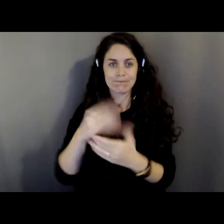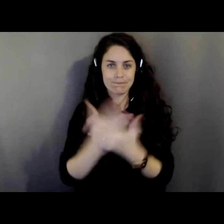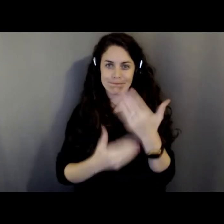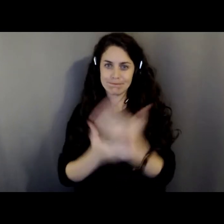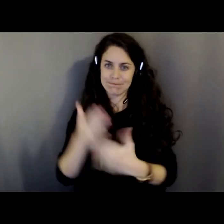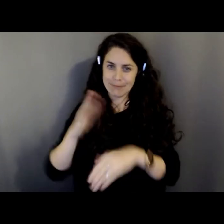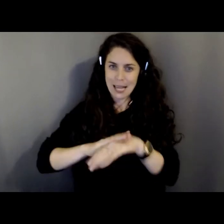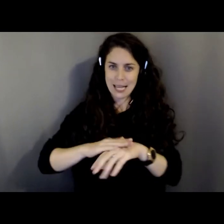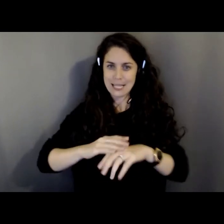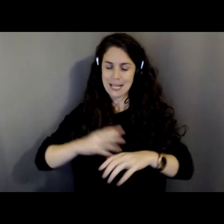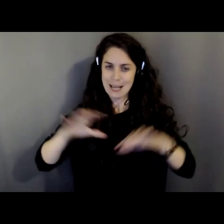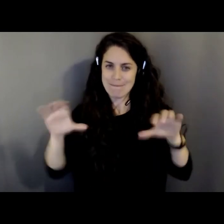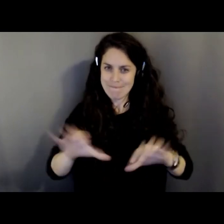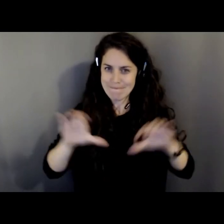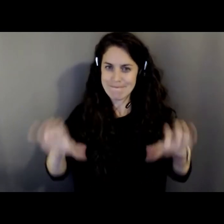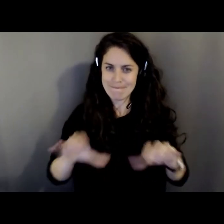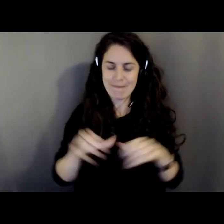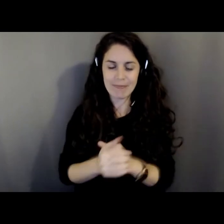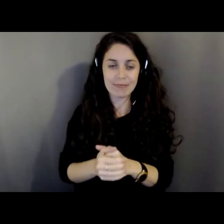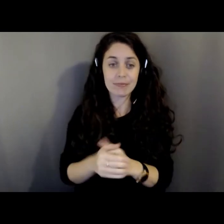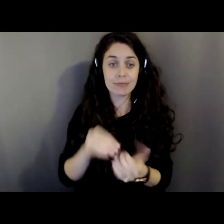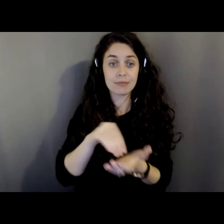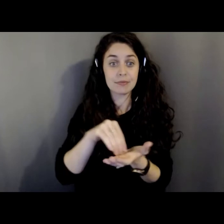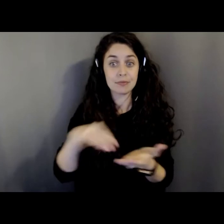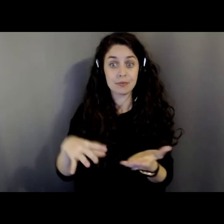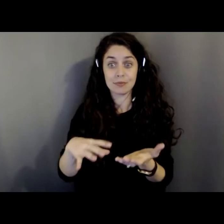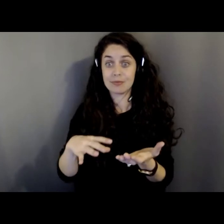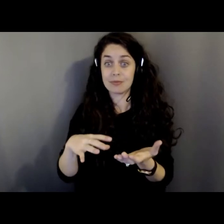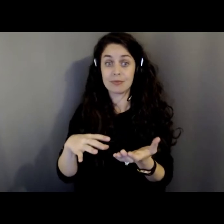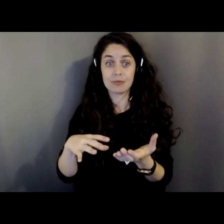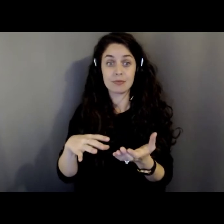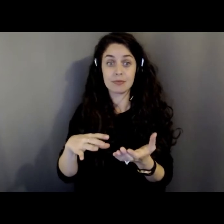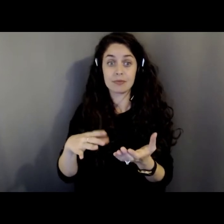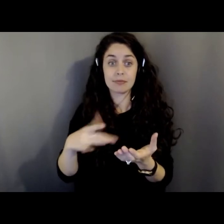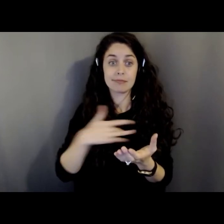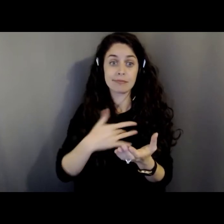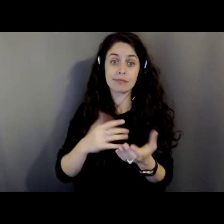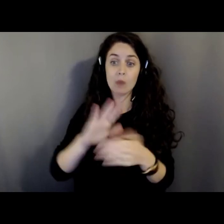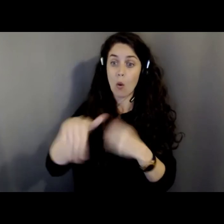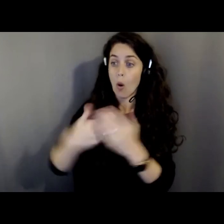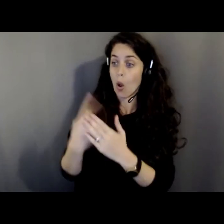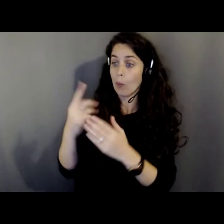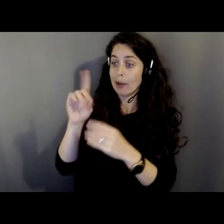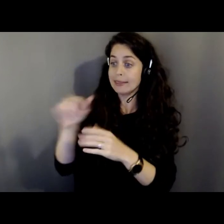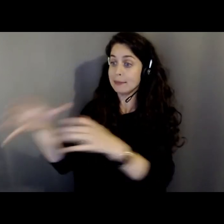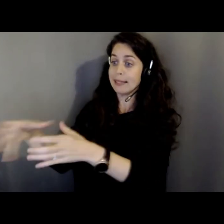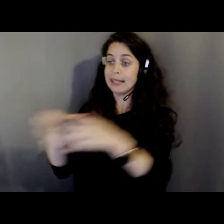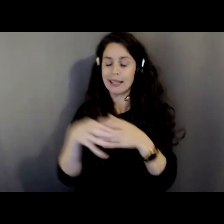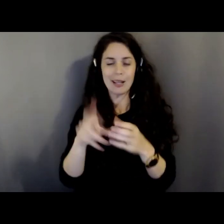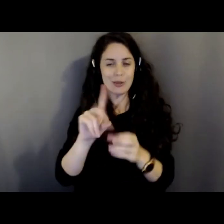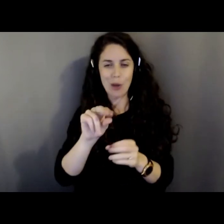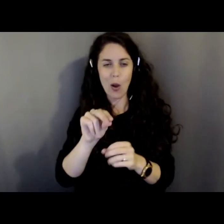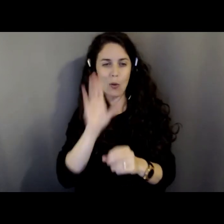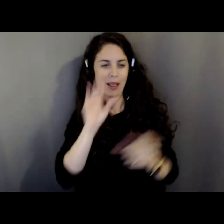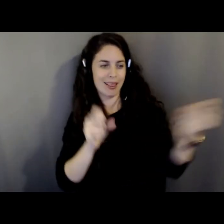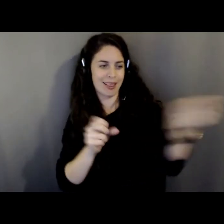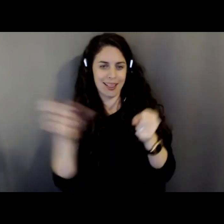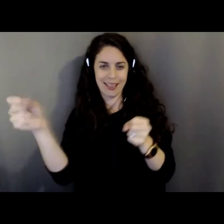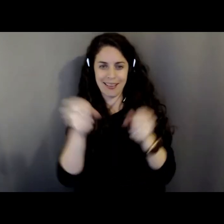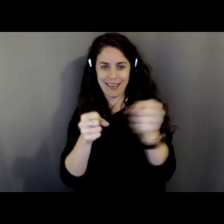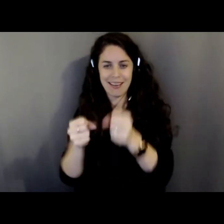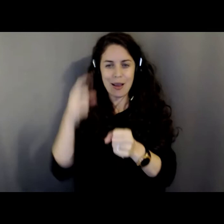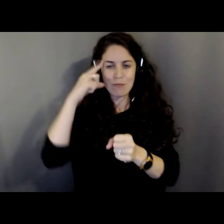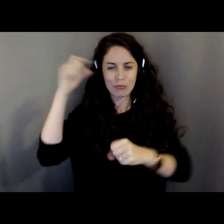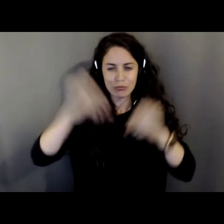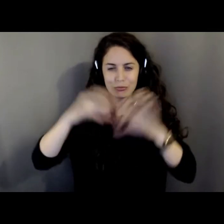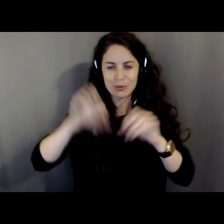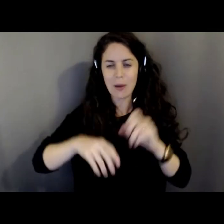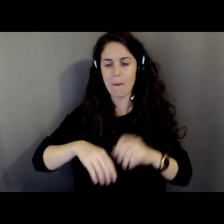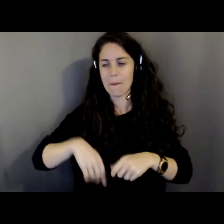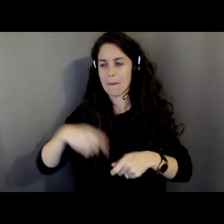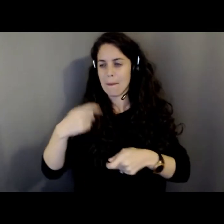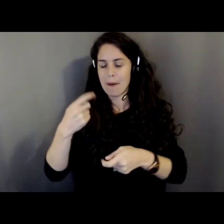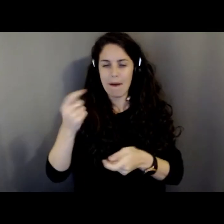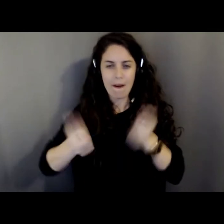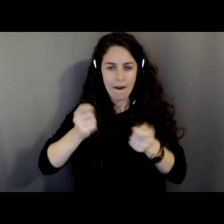We often group students across disabilities for brainstorming accommodations or supports or any